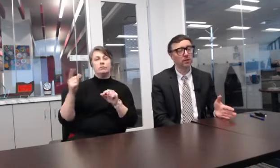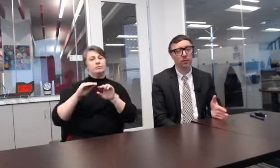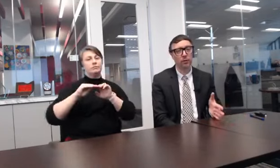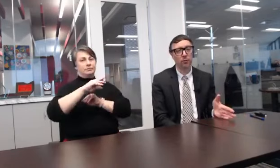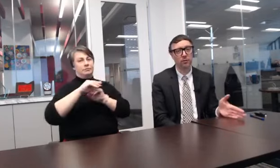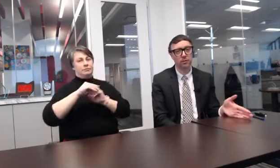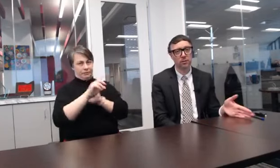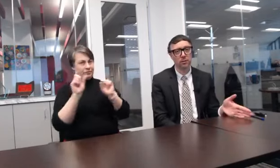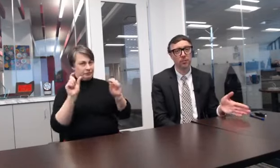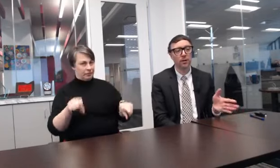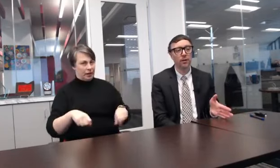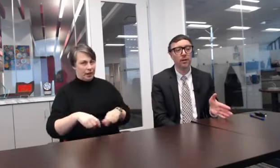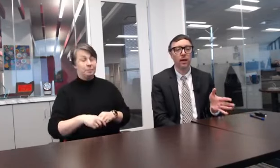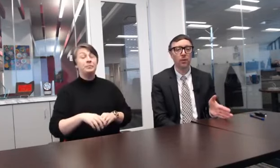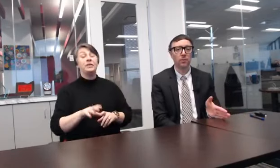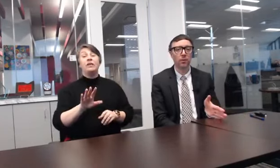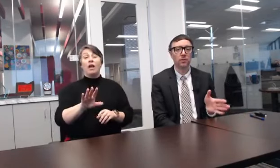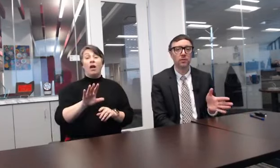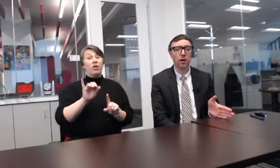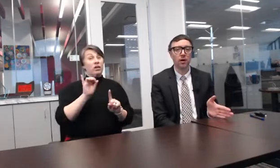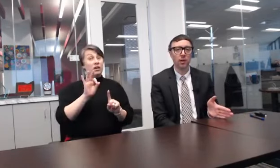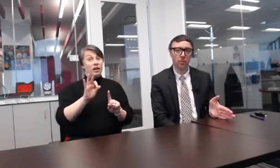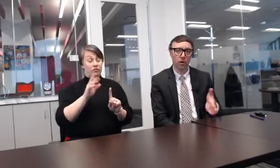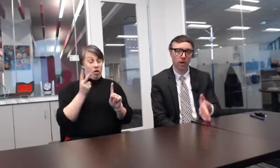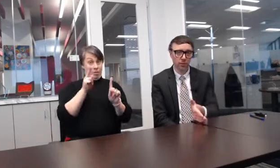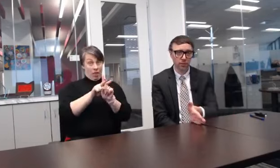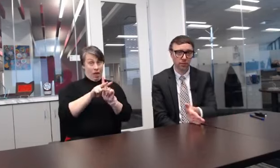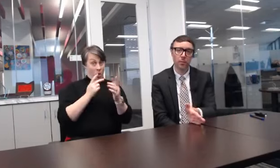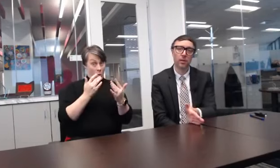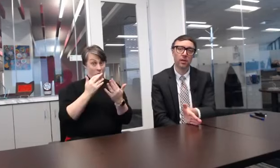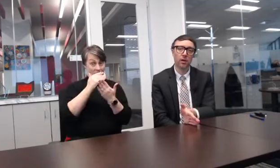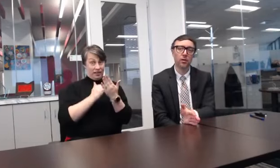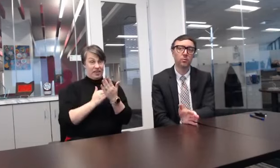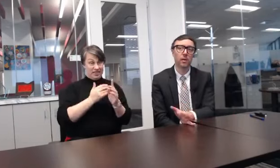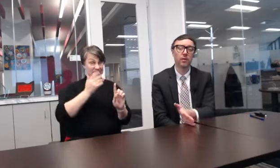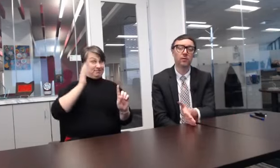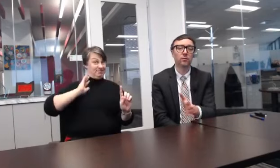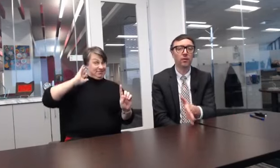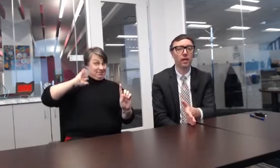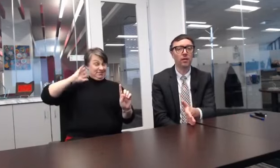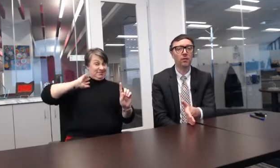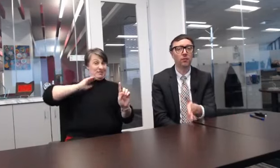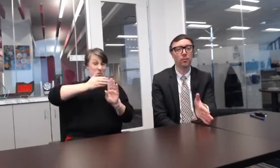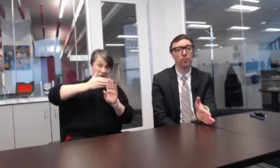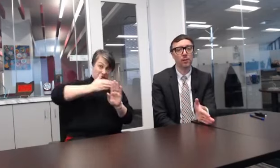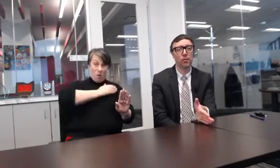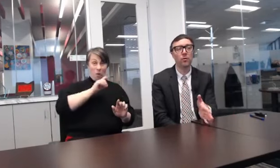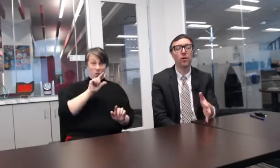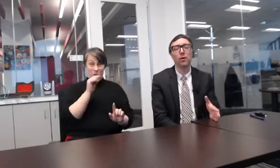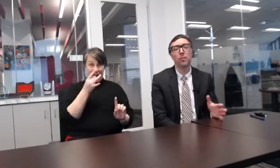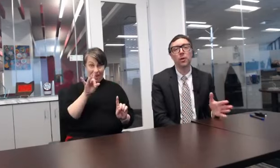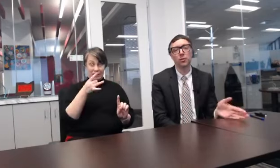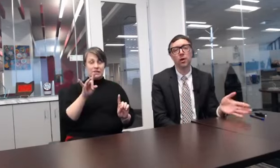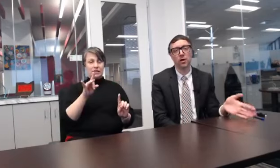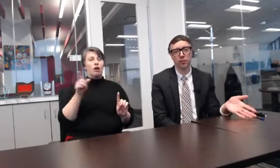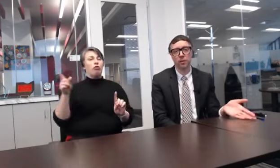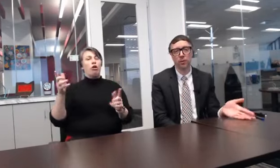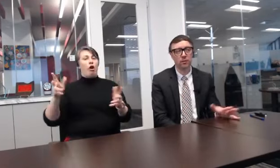under the old system, the County Boards are in the process of completing all these waiting lists for that group of people, but you can also request